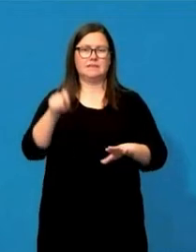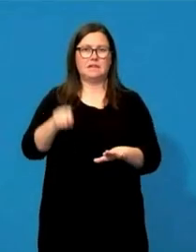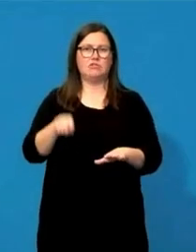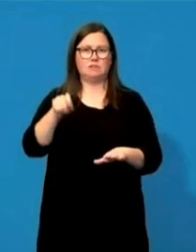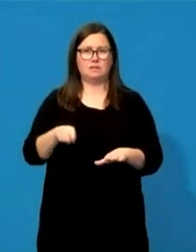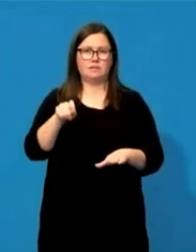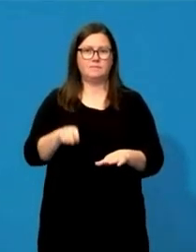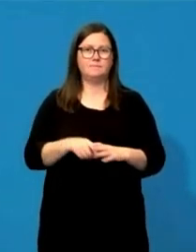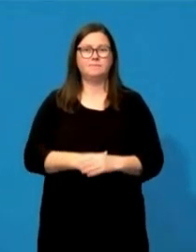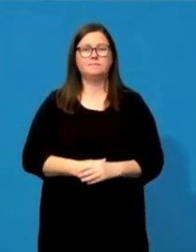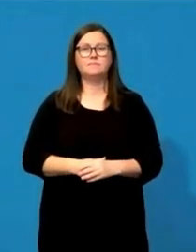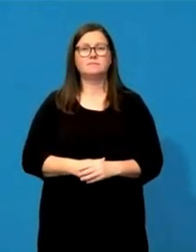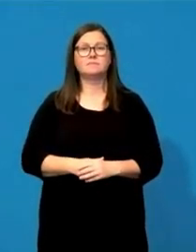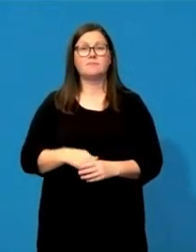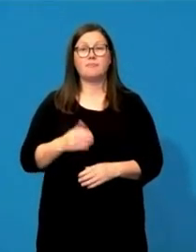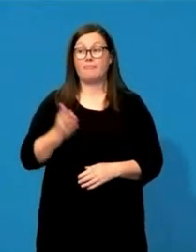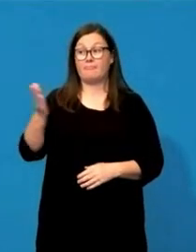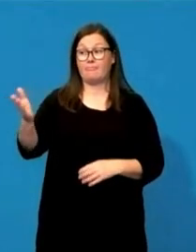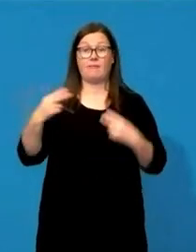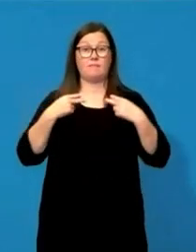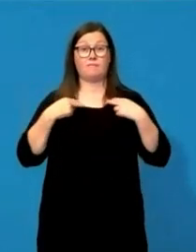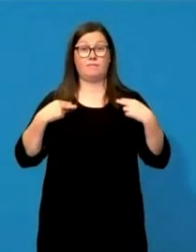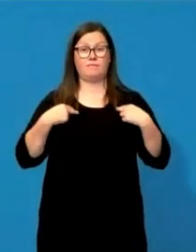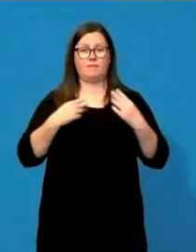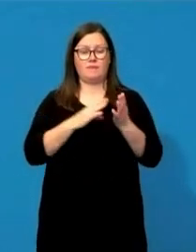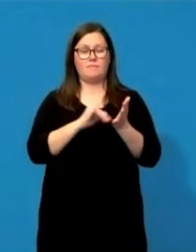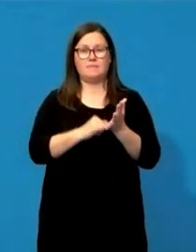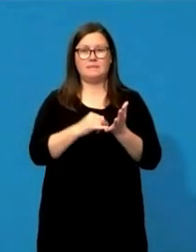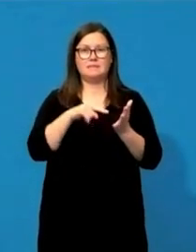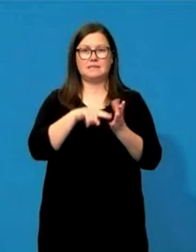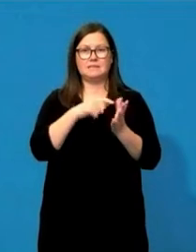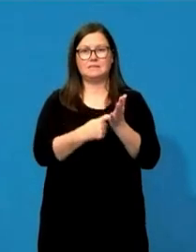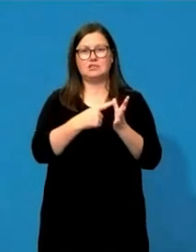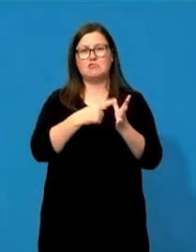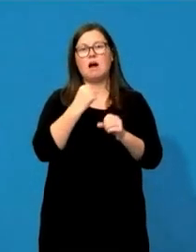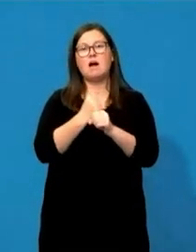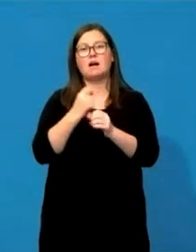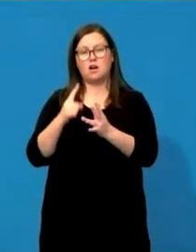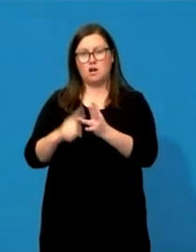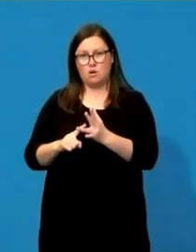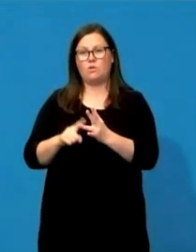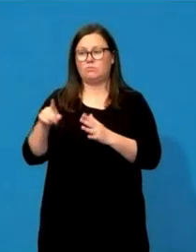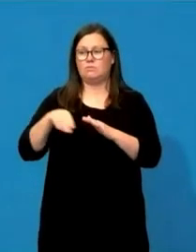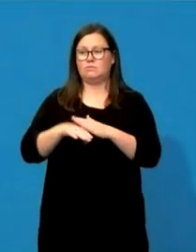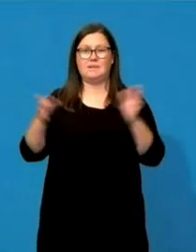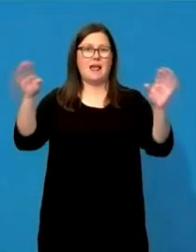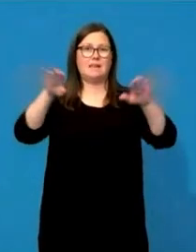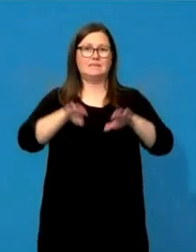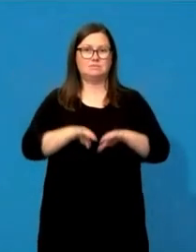And, of course, Ms Tarrago is in the Alice Springs hearing room with us. So, Ms Tarrago.